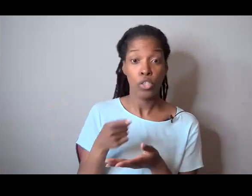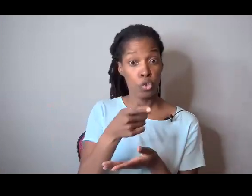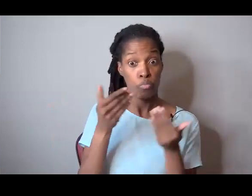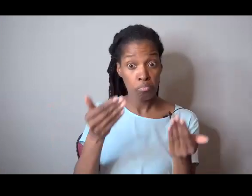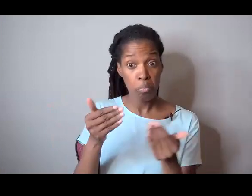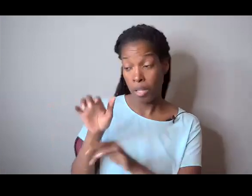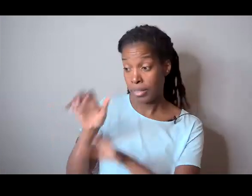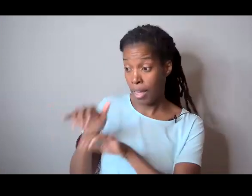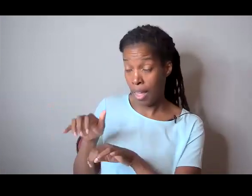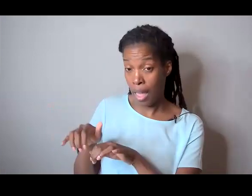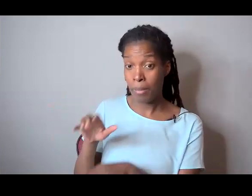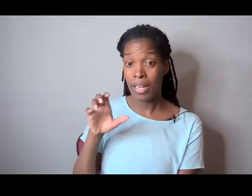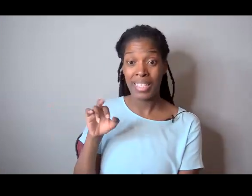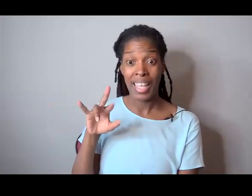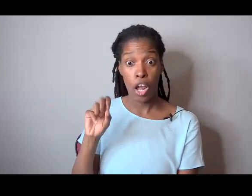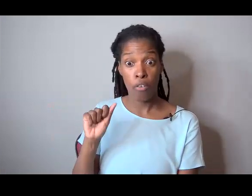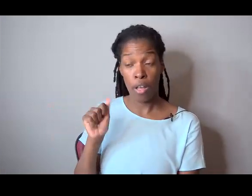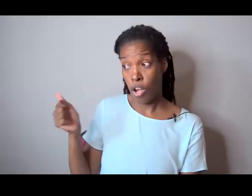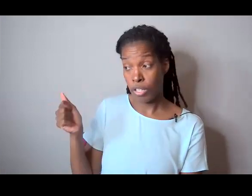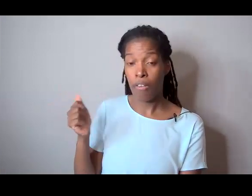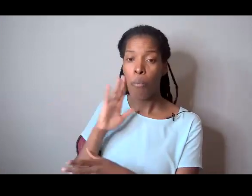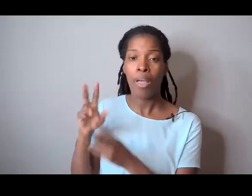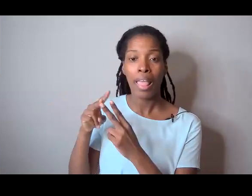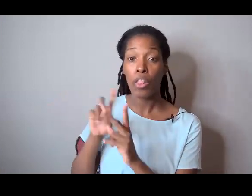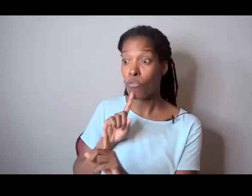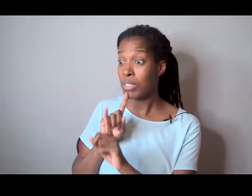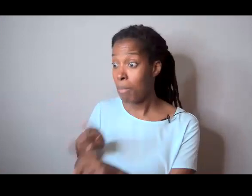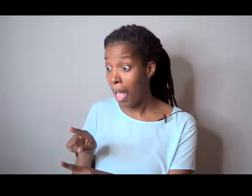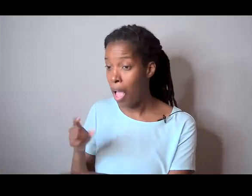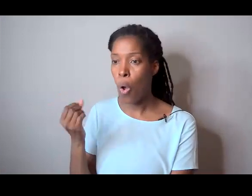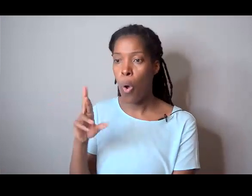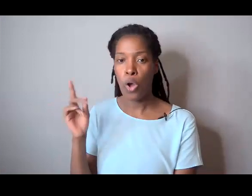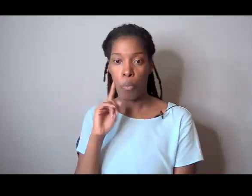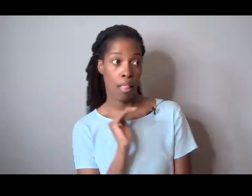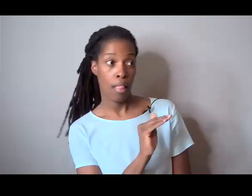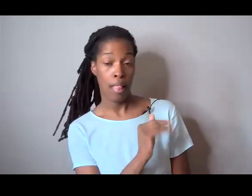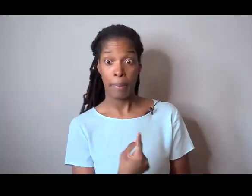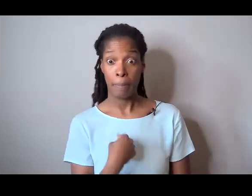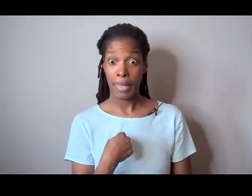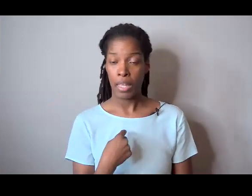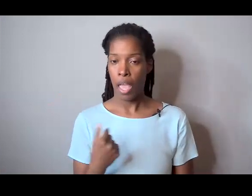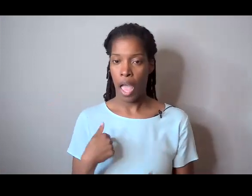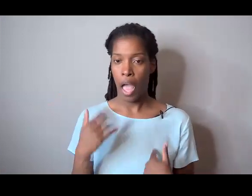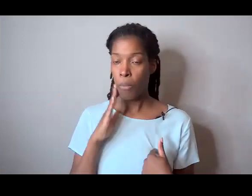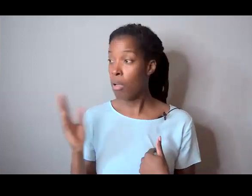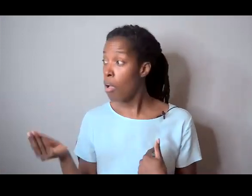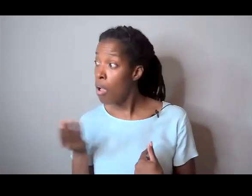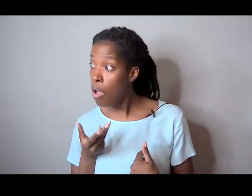respond and she'll respond in chat or she'll let me know and I'll address your questions.